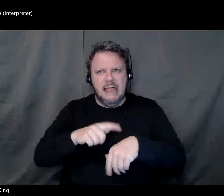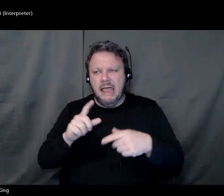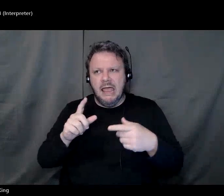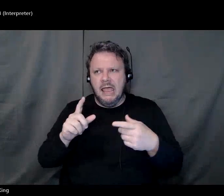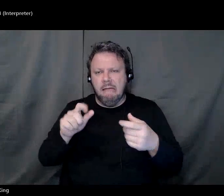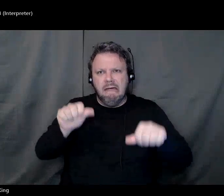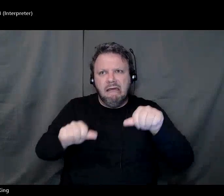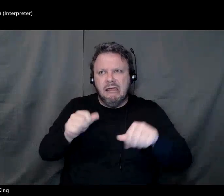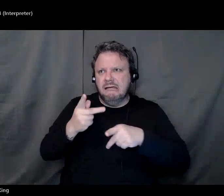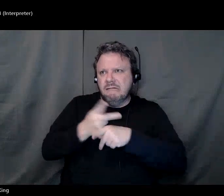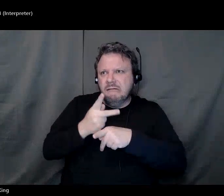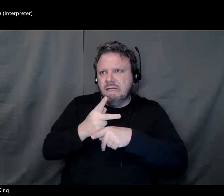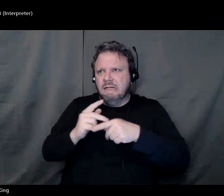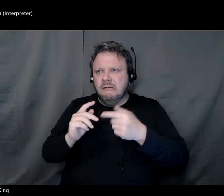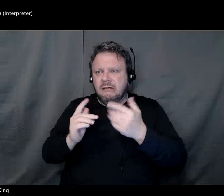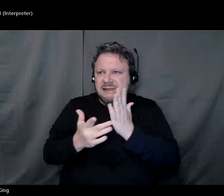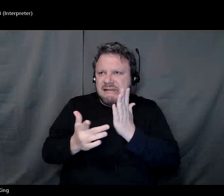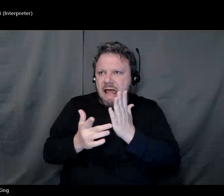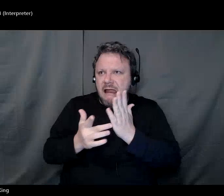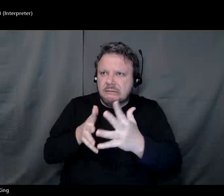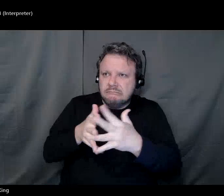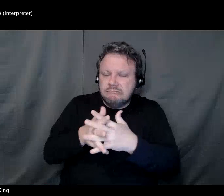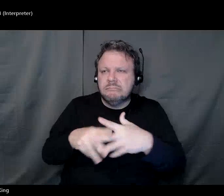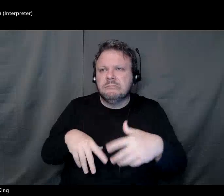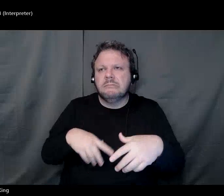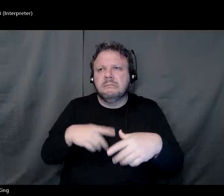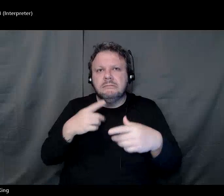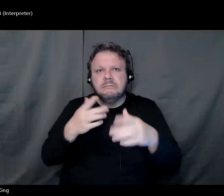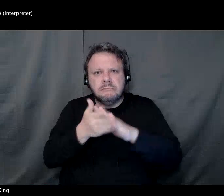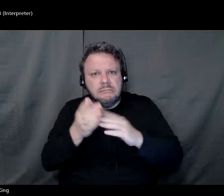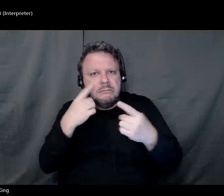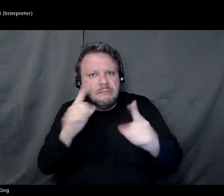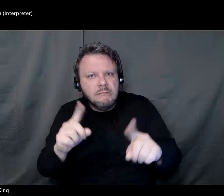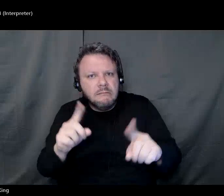technology to operate more efficiently and more effectively.